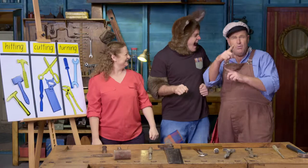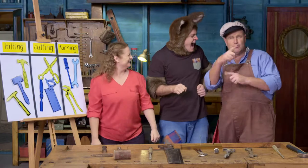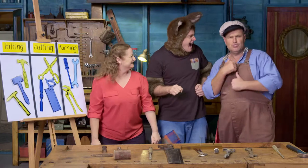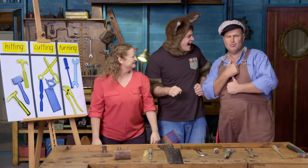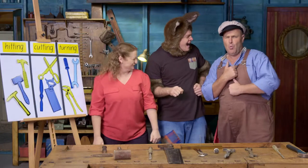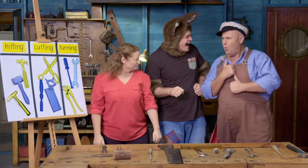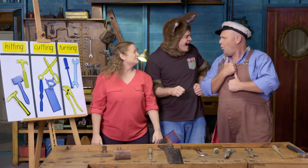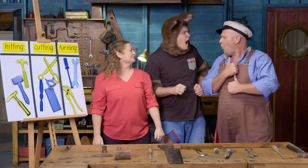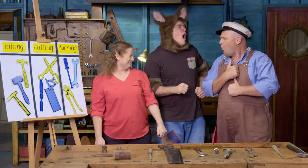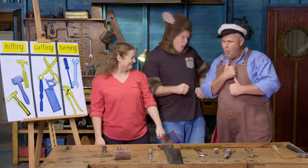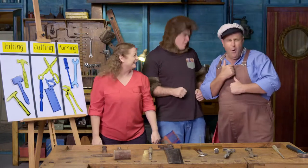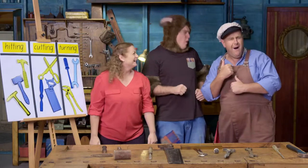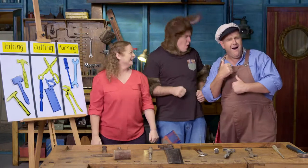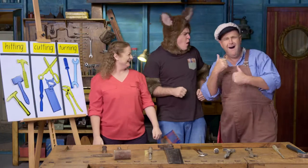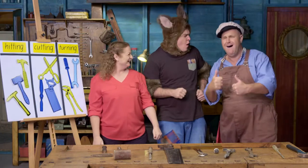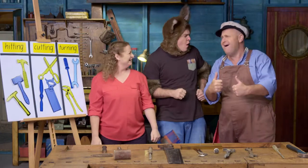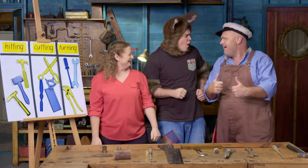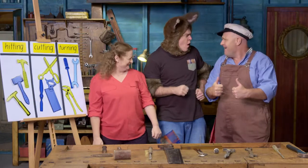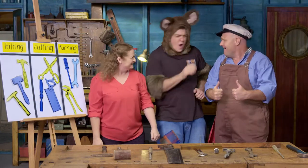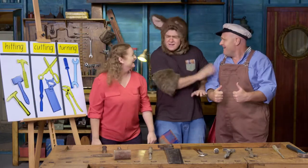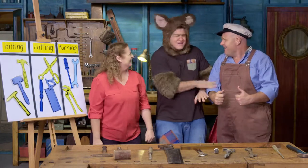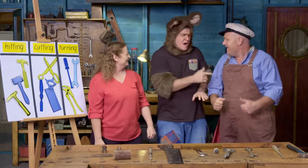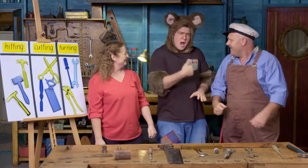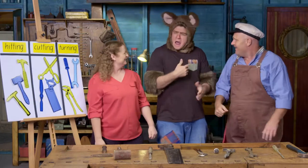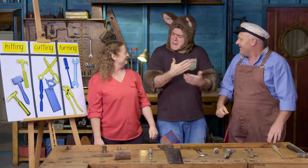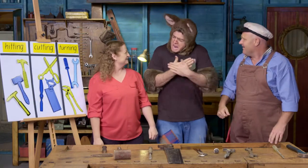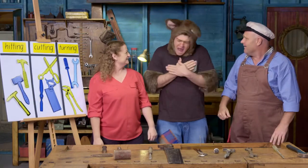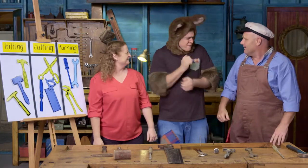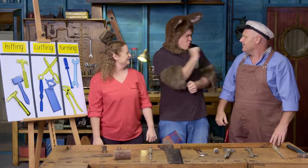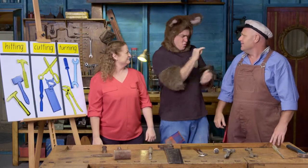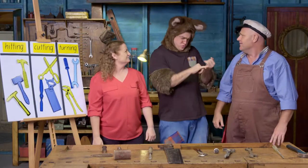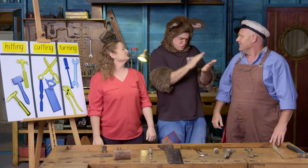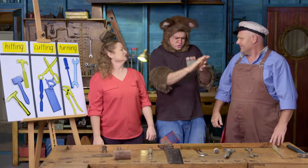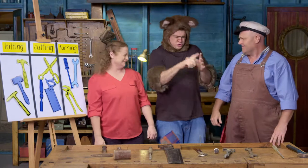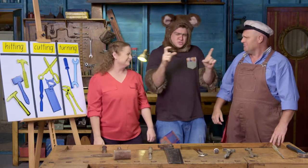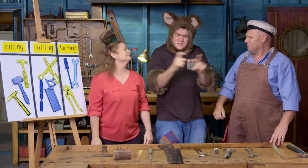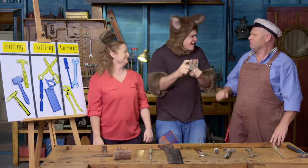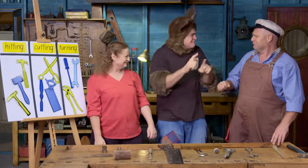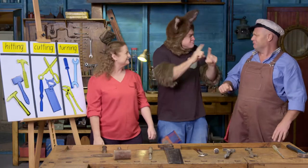The most important thing is that they enjoyed themselves. Oh, Skip, I love your shed.